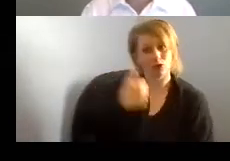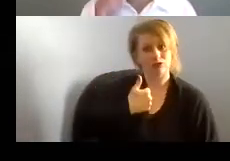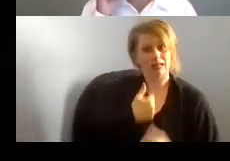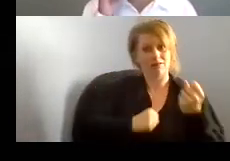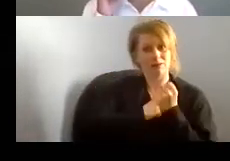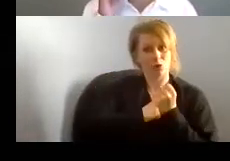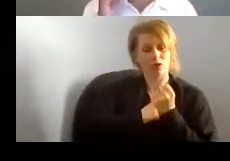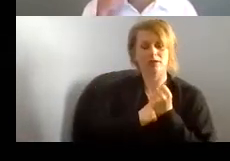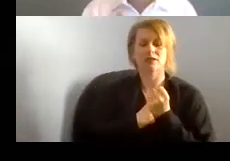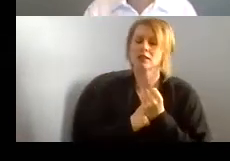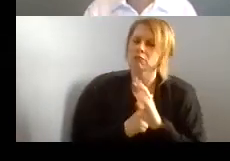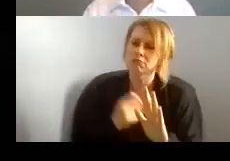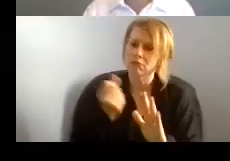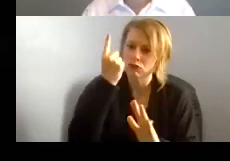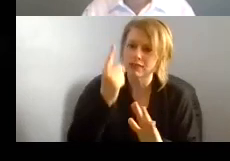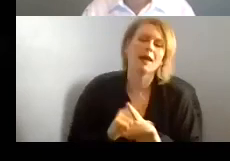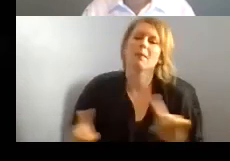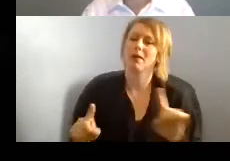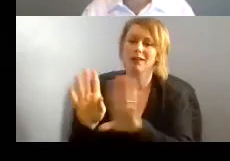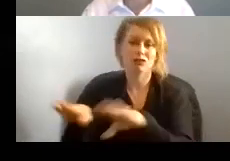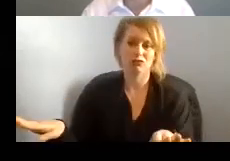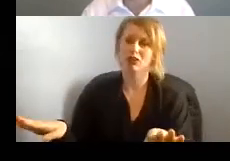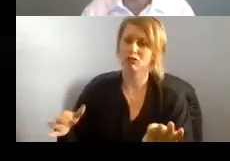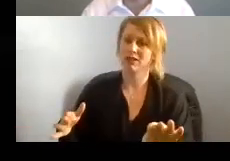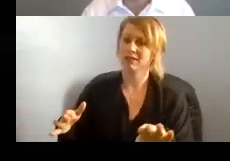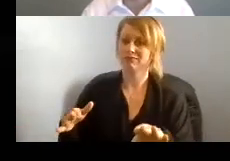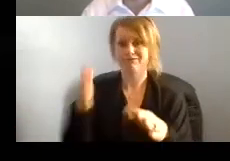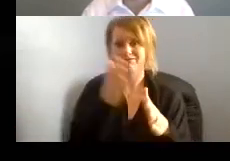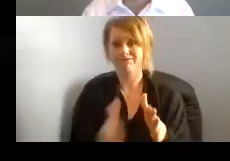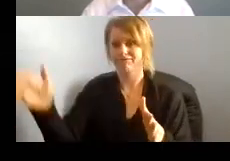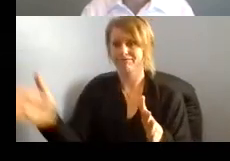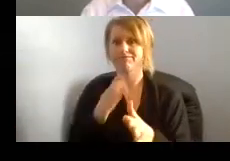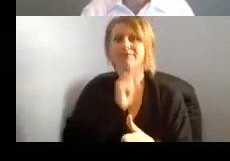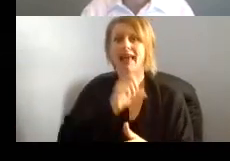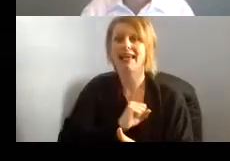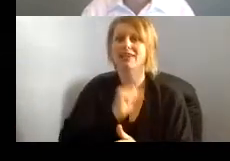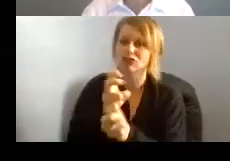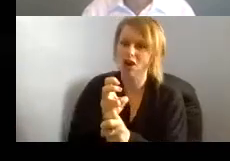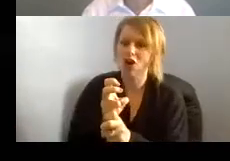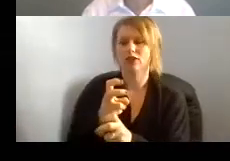But children at all ages will often feel that this is something that you don’t talk about. But there are many other reasons why children may